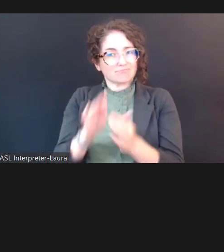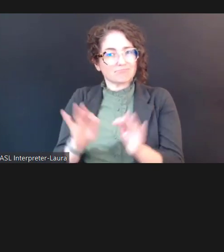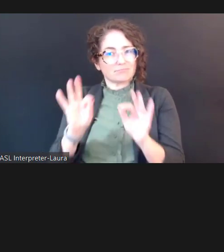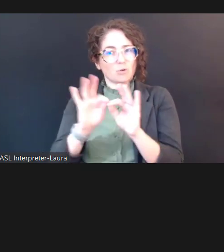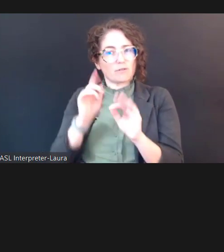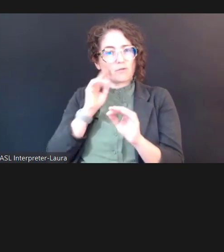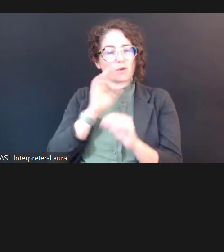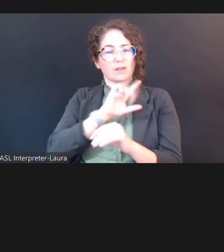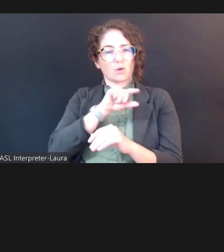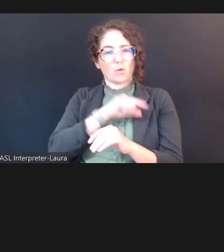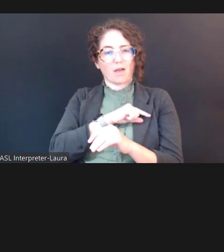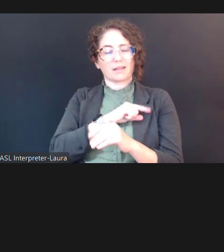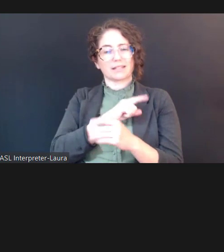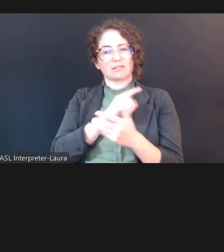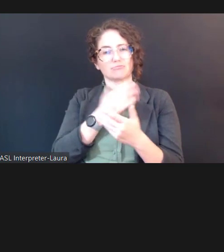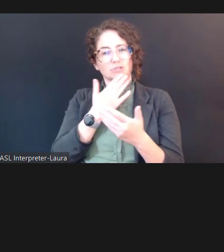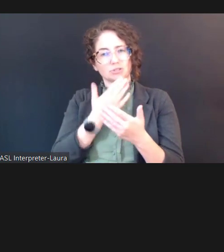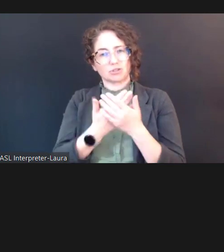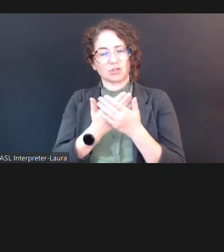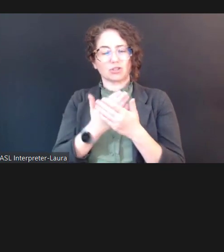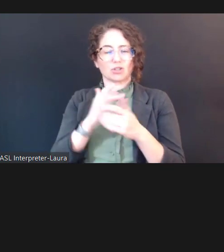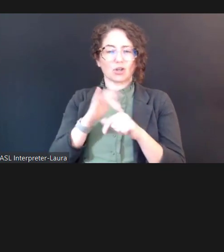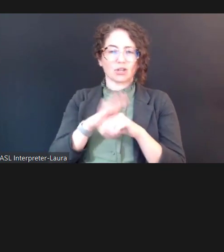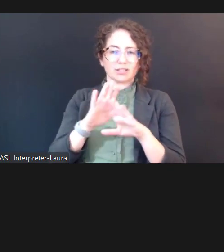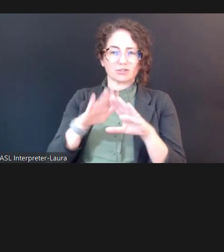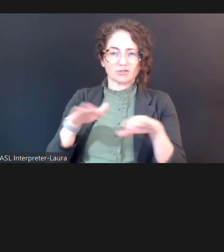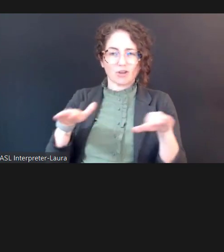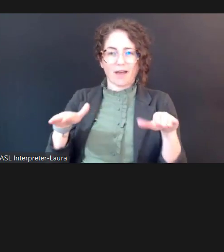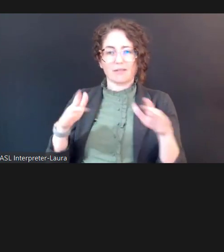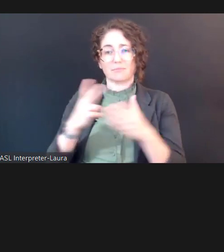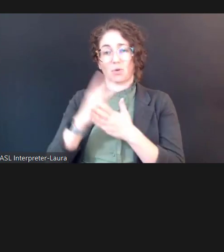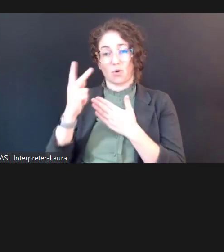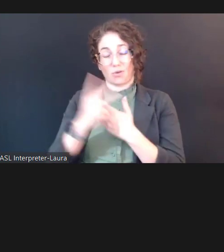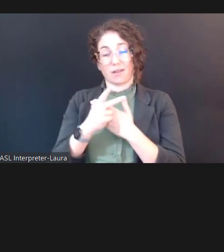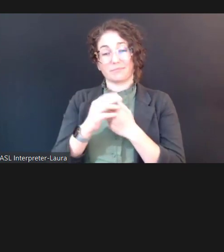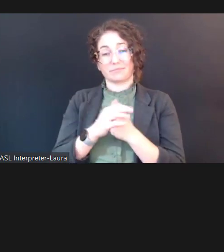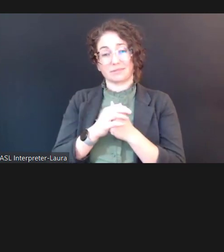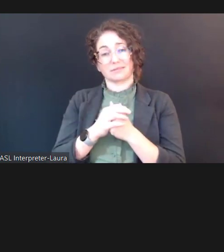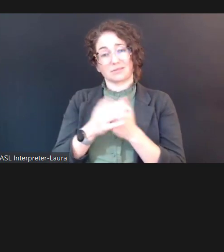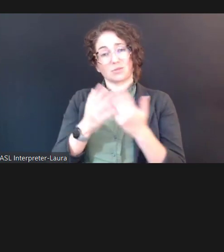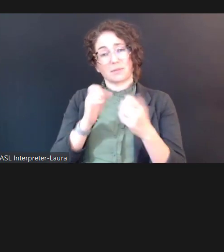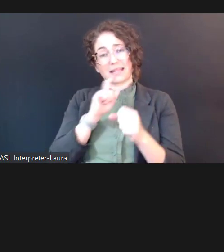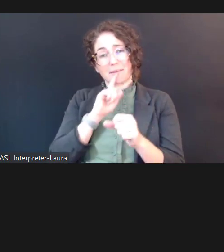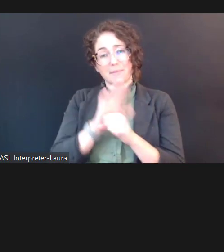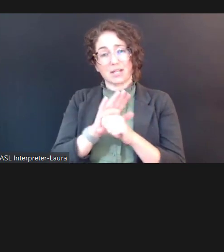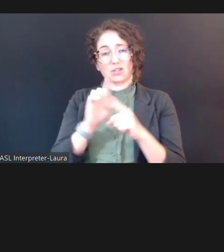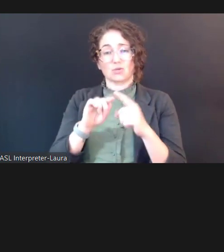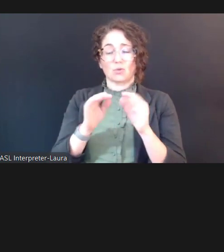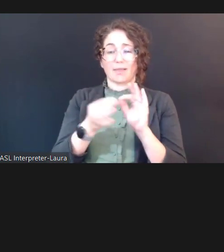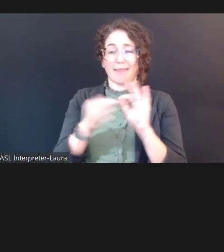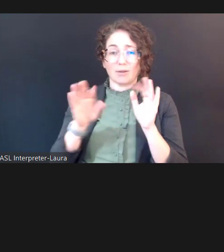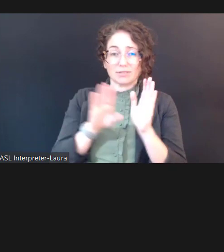essential to quality early childhood programs that are committed to language development and school readiness.